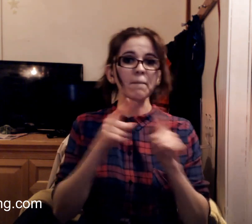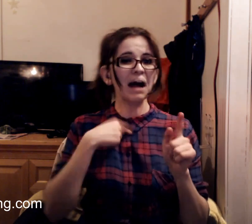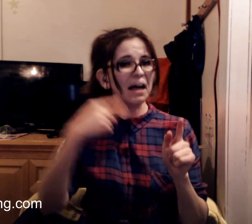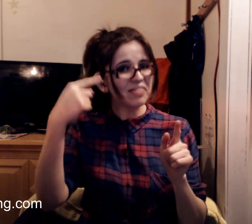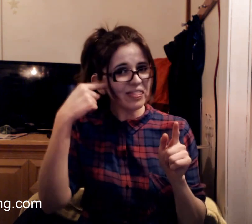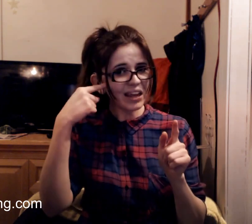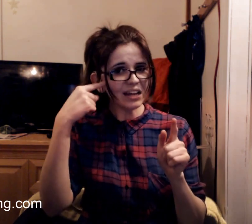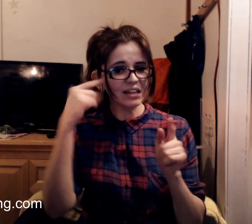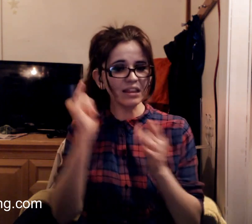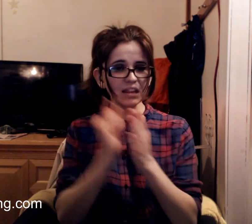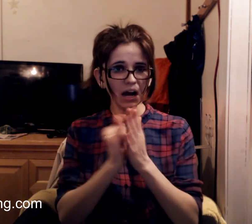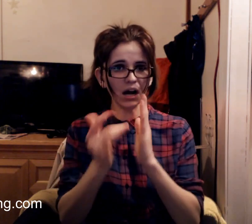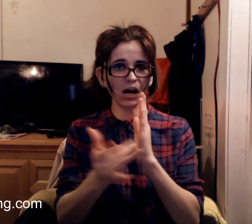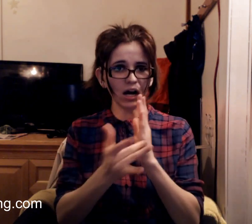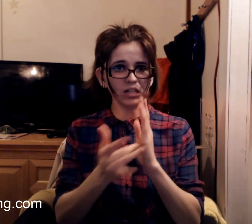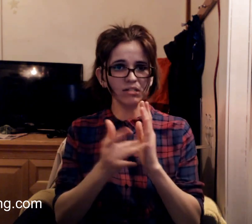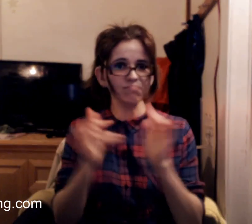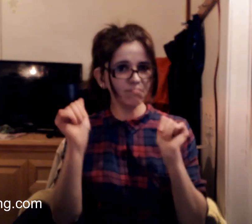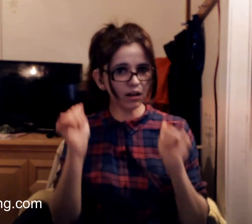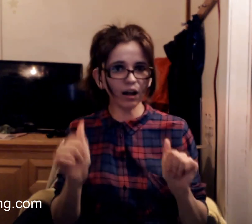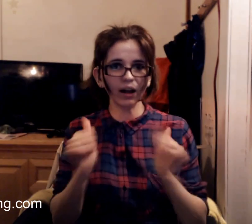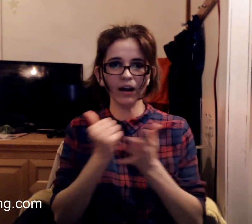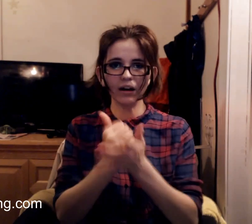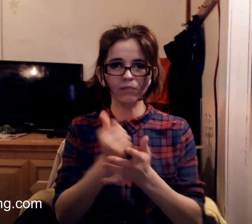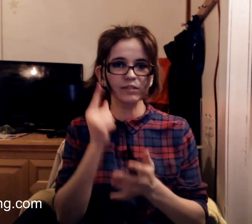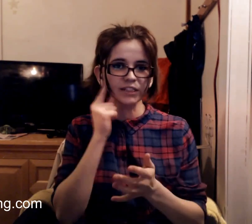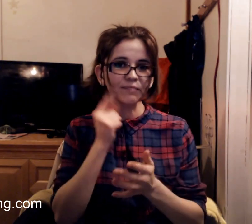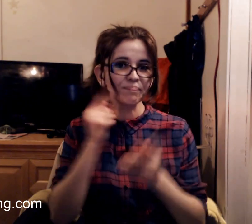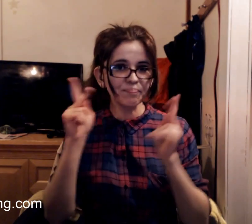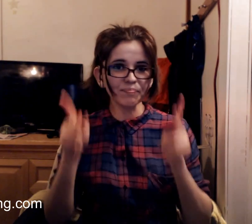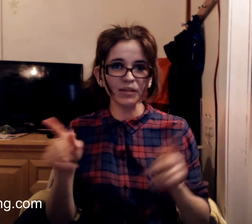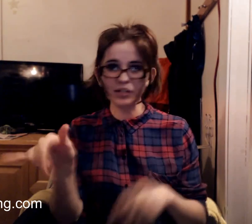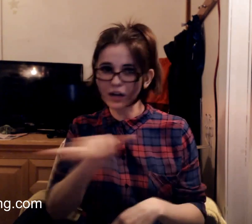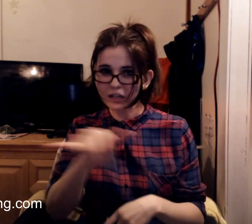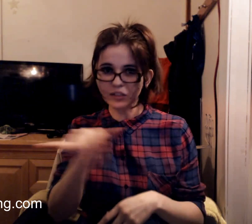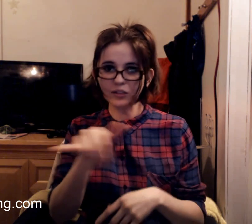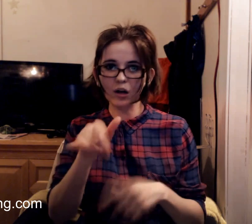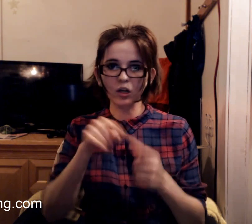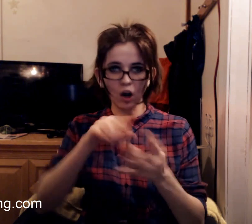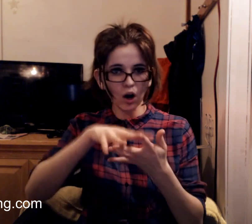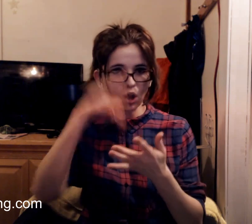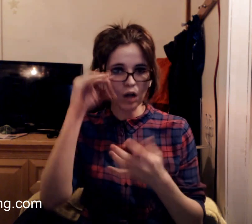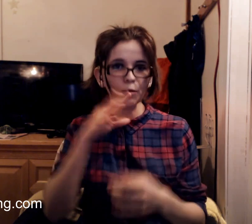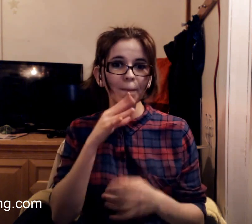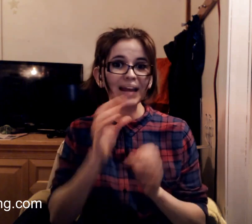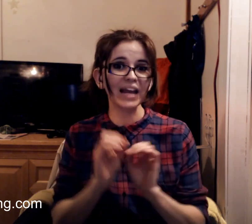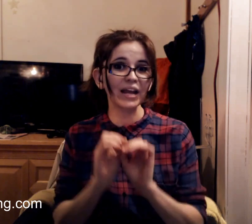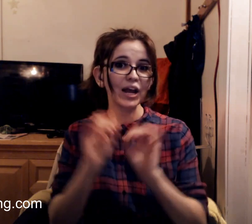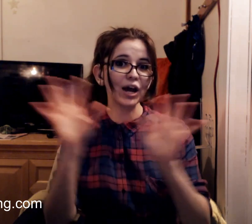But, I think smartphones can help deaf people too in learning to speak clearly.